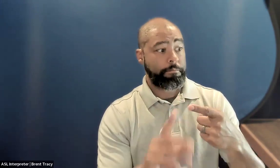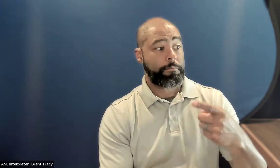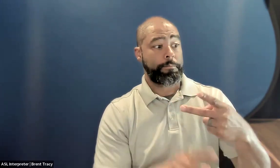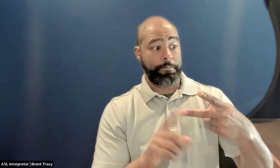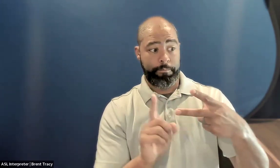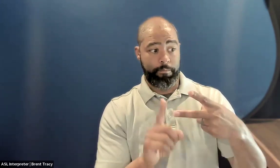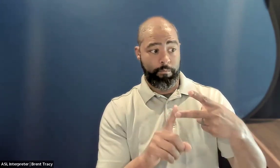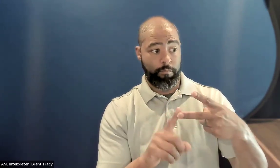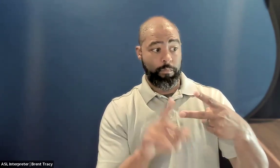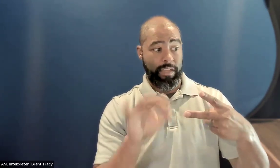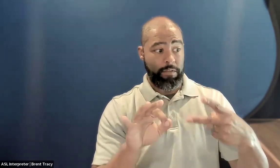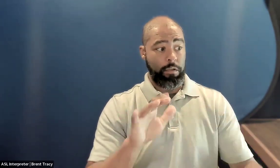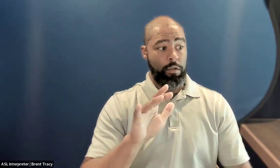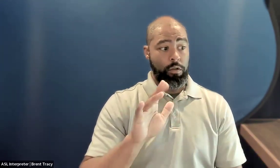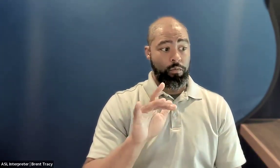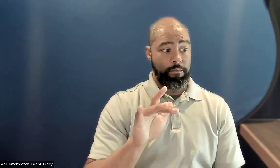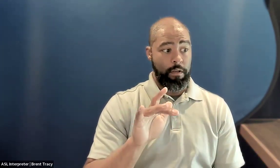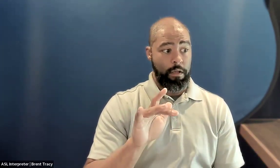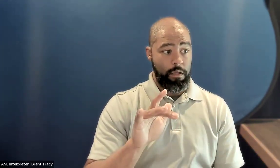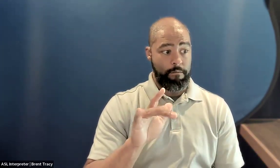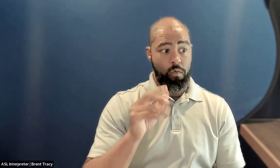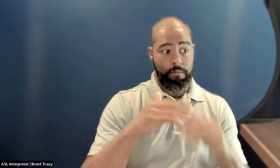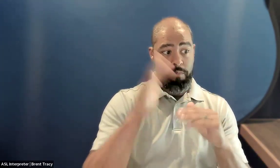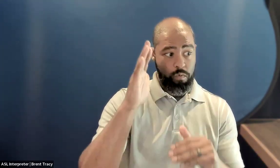file an ENF or a environmental notification form.